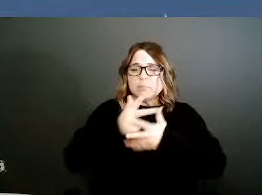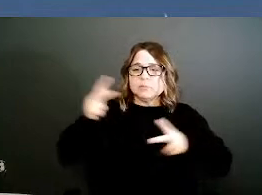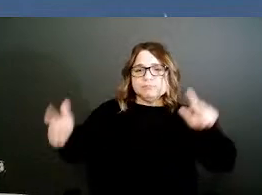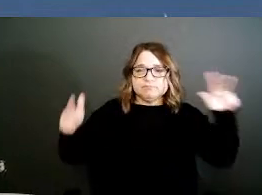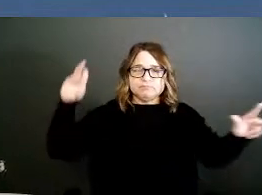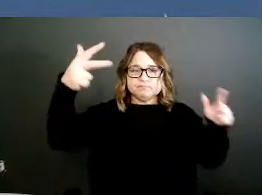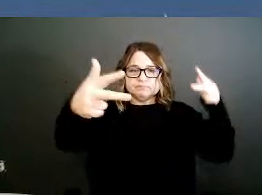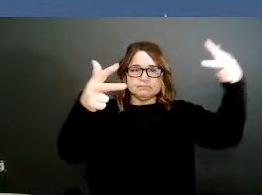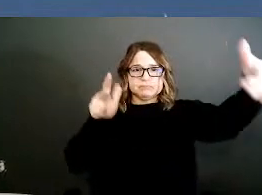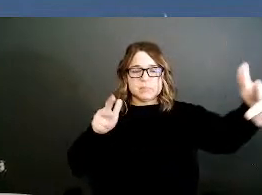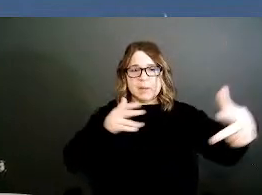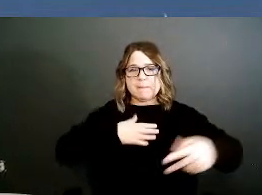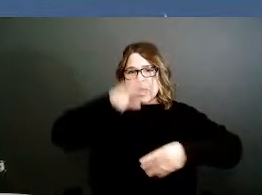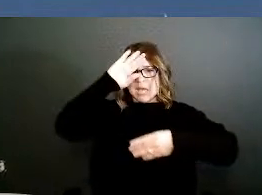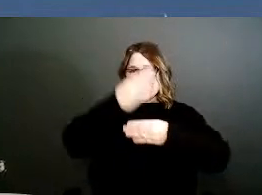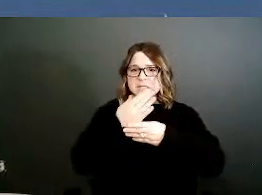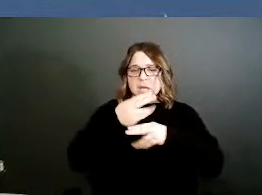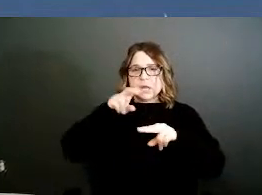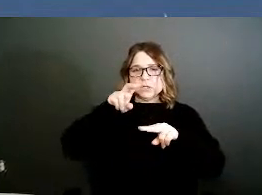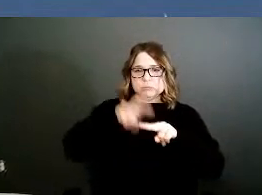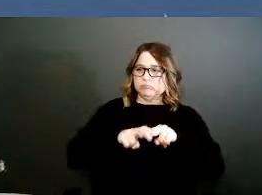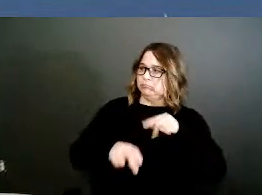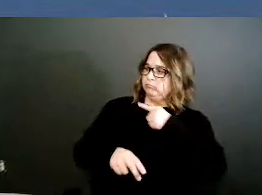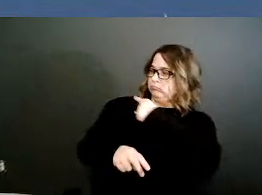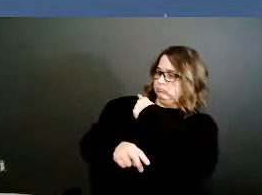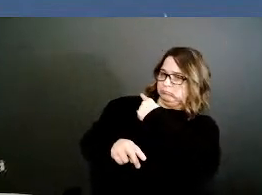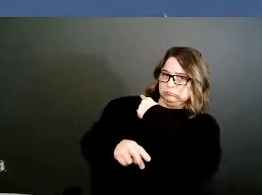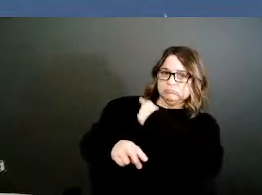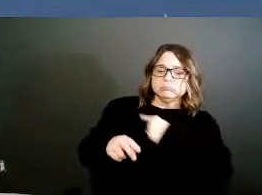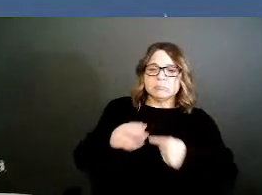AS I SAT IN THE CAR WITH MY SON, SHOTS RANG OUT RIGHT IN FRONT OF NEARBY OFFICERS.